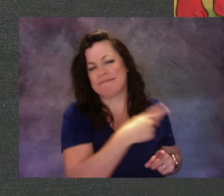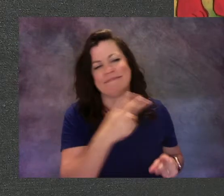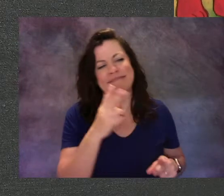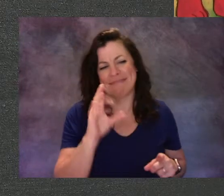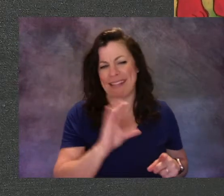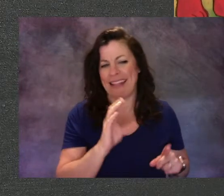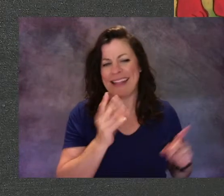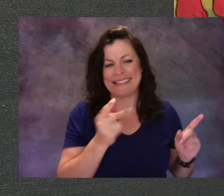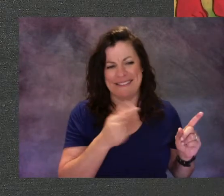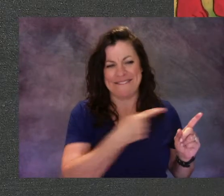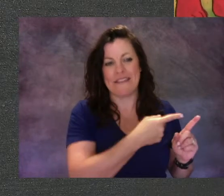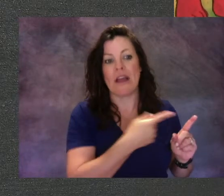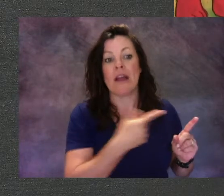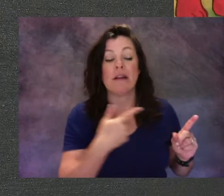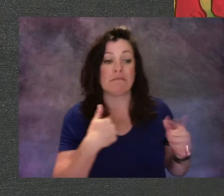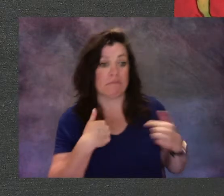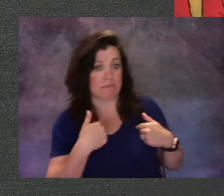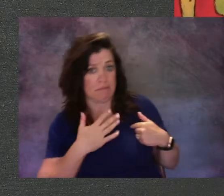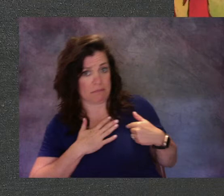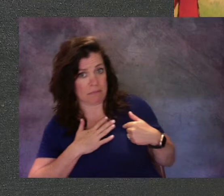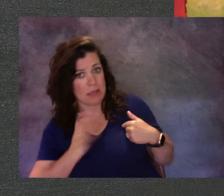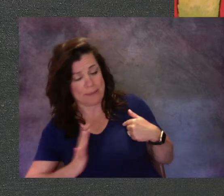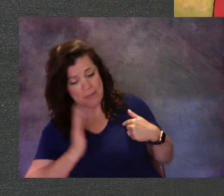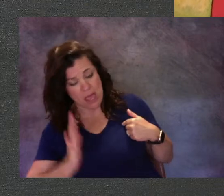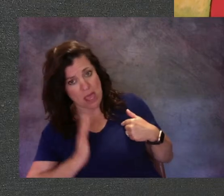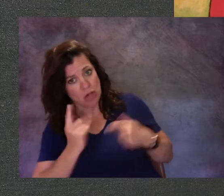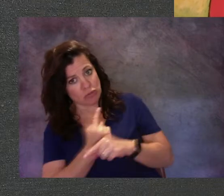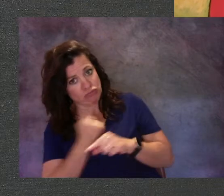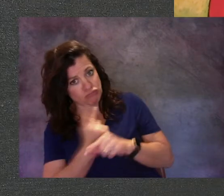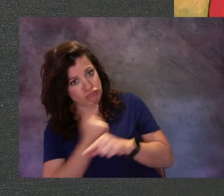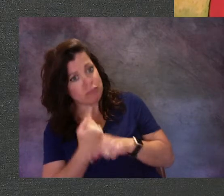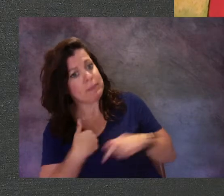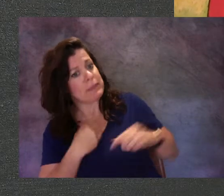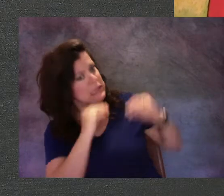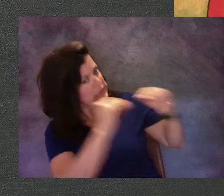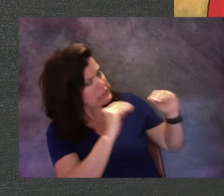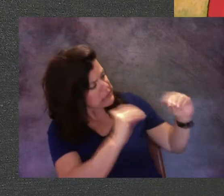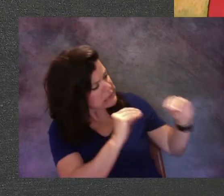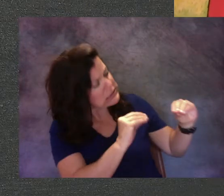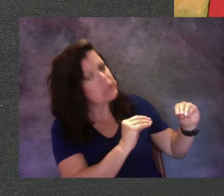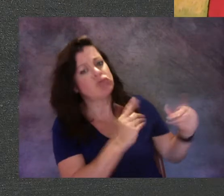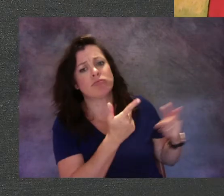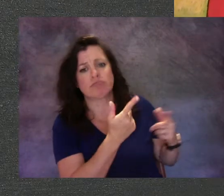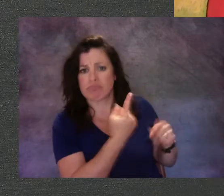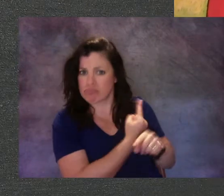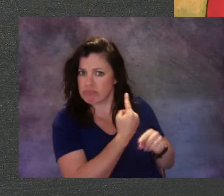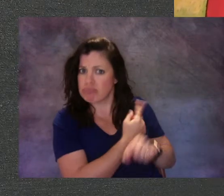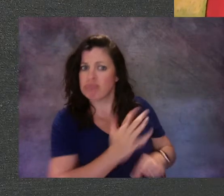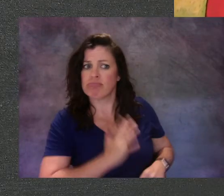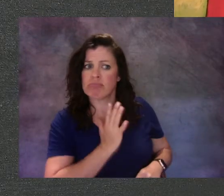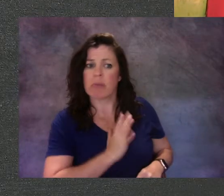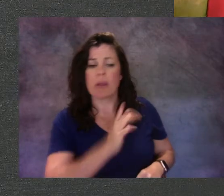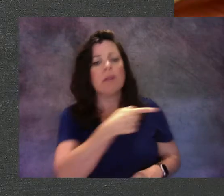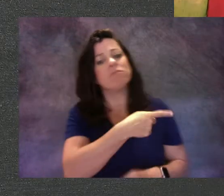I taught him myself. Clifford says, "Please," when he asks for something.